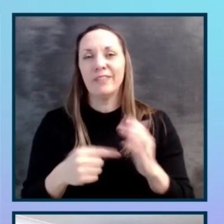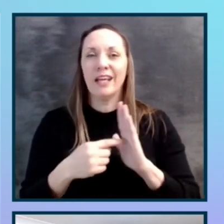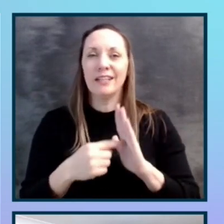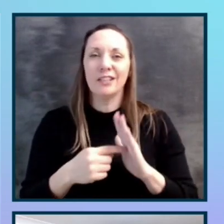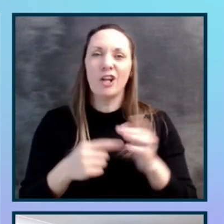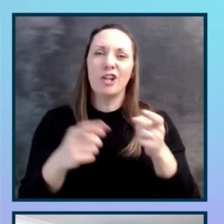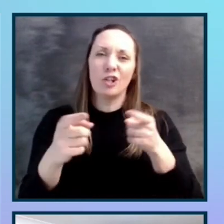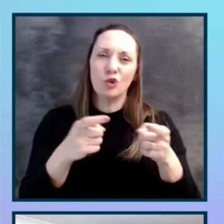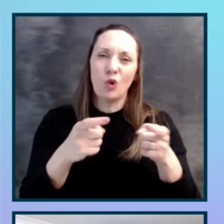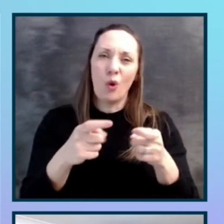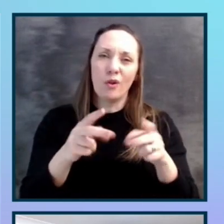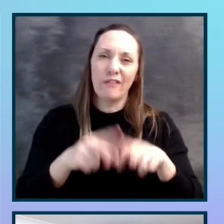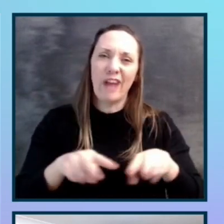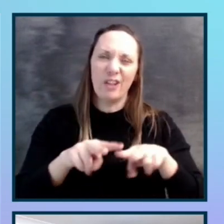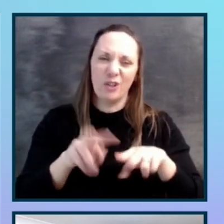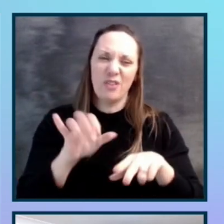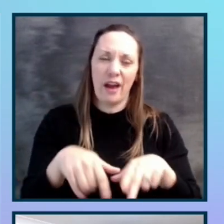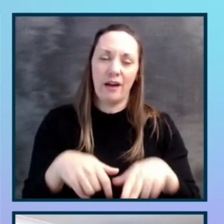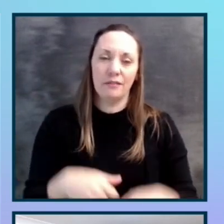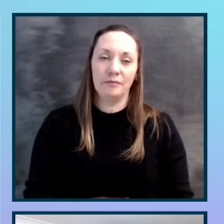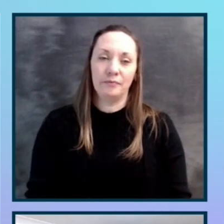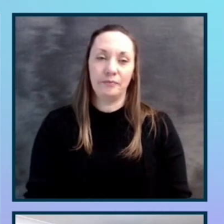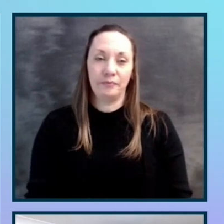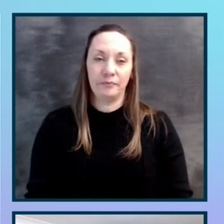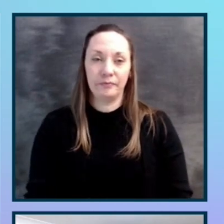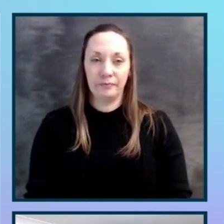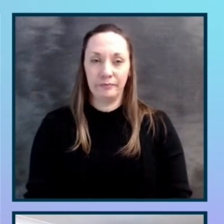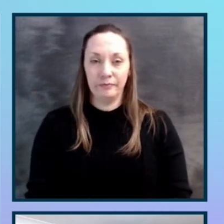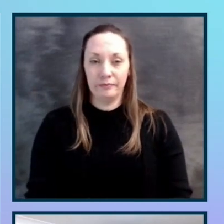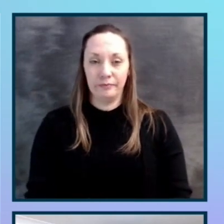[Narrator] Controller deep up right for next value, controller B button for back.